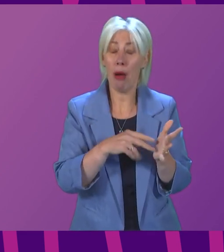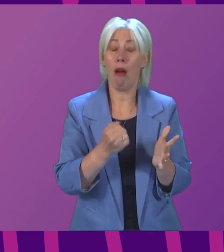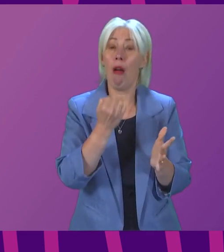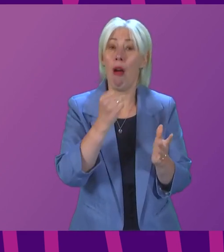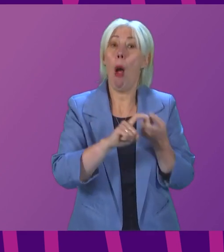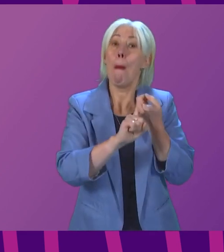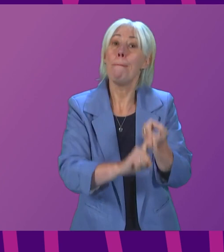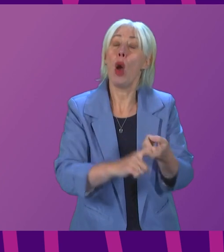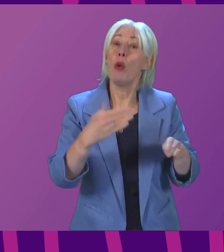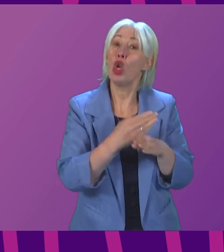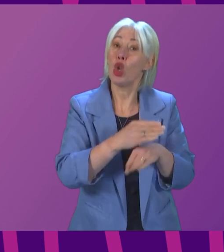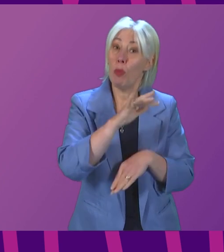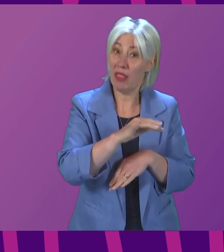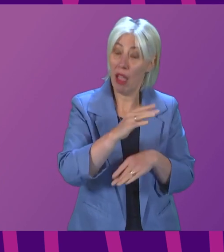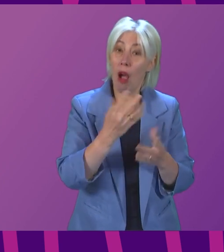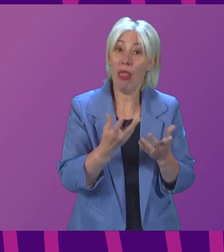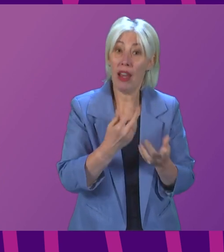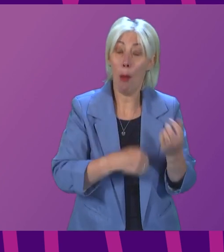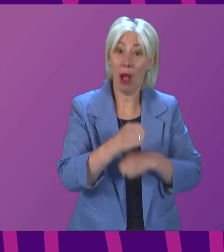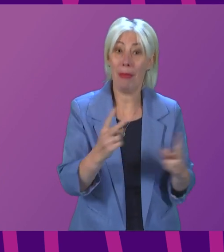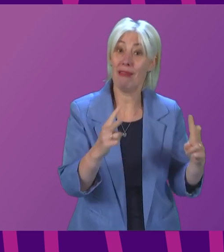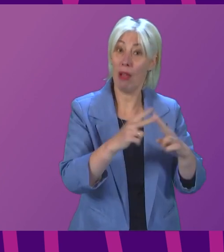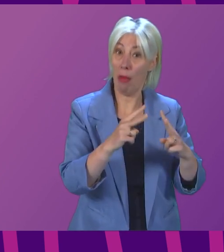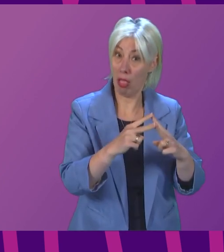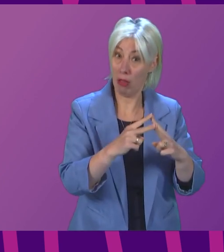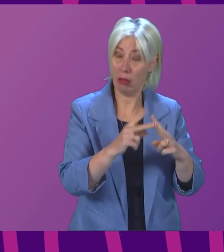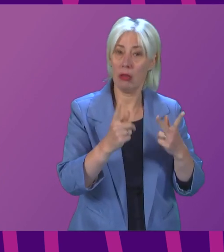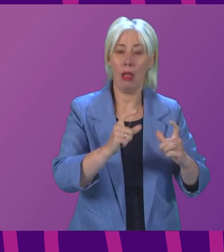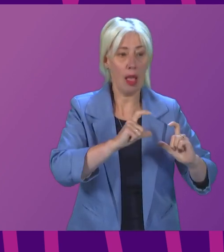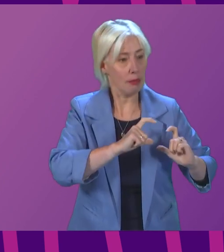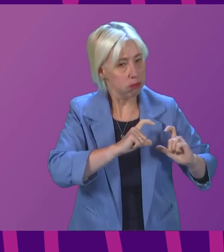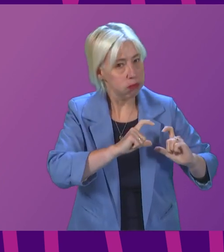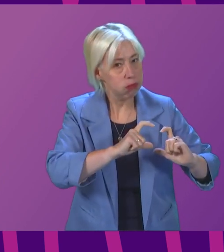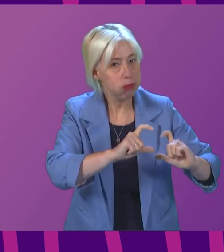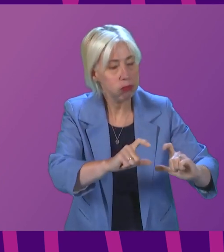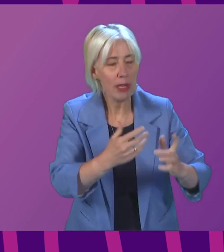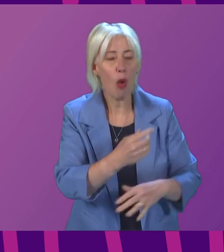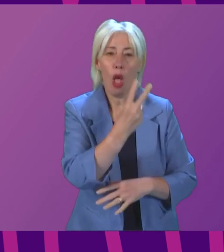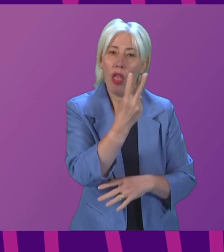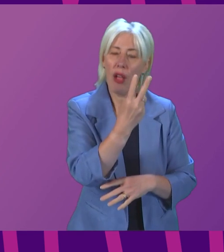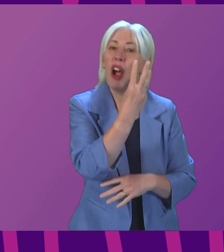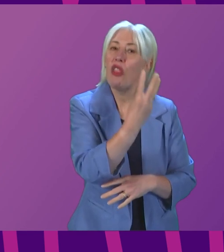more than doubled. A level of more than 350 permanent staff has been sustained since then.